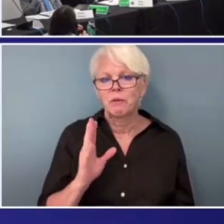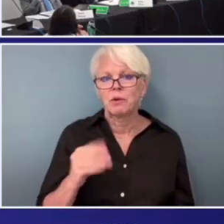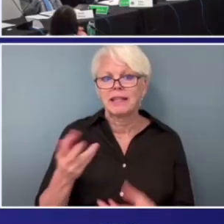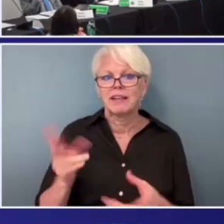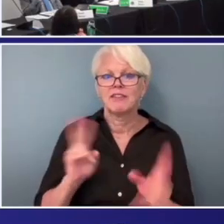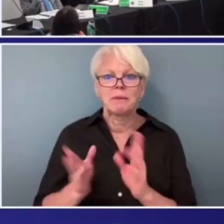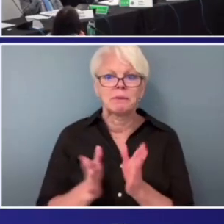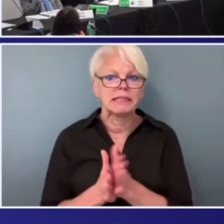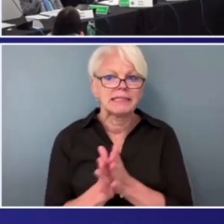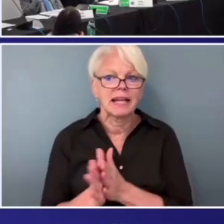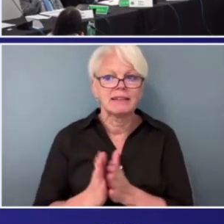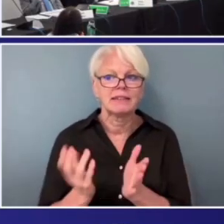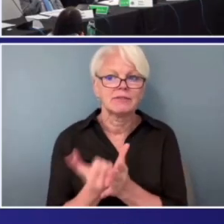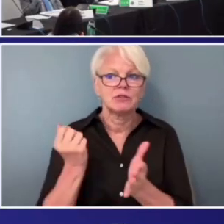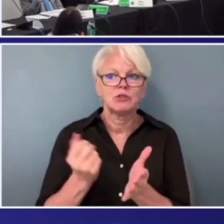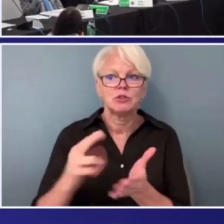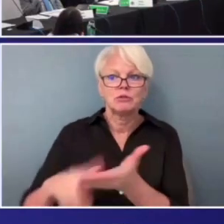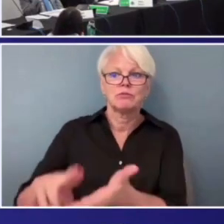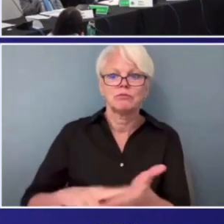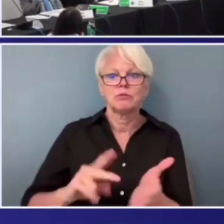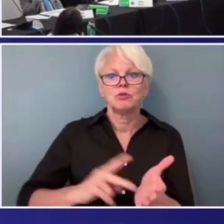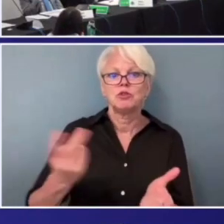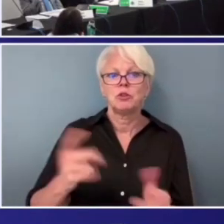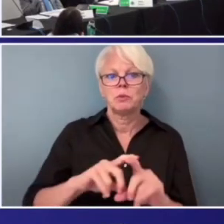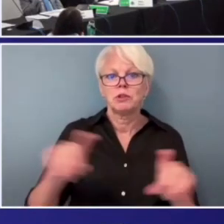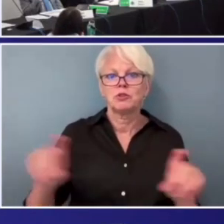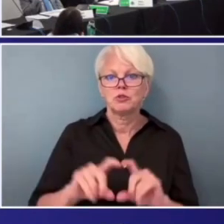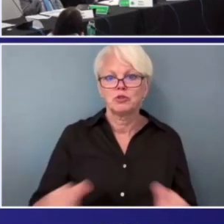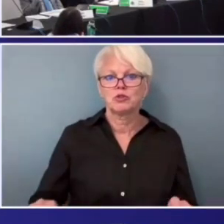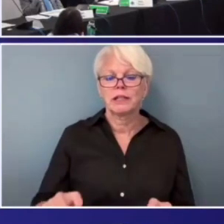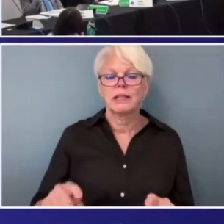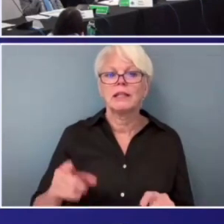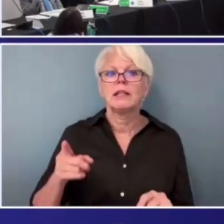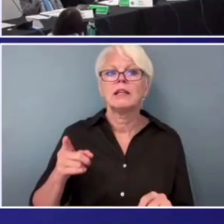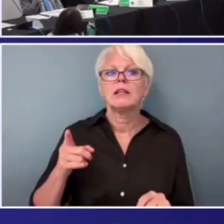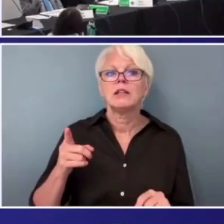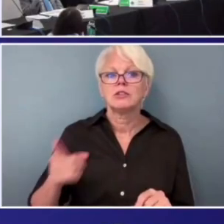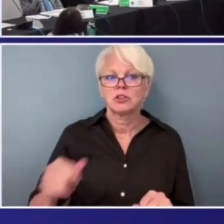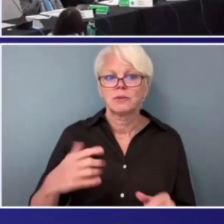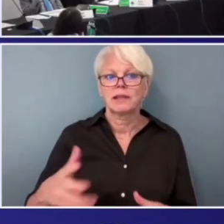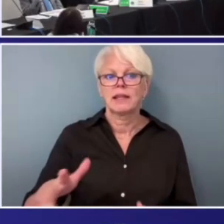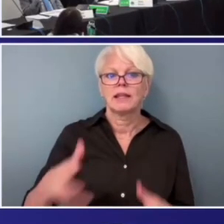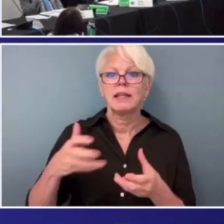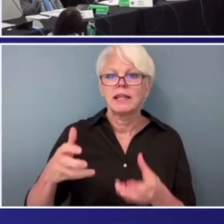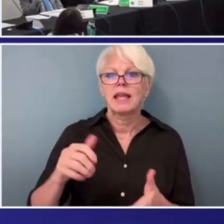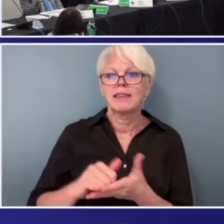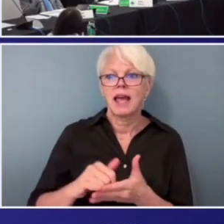in dual degrees in order to get that professional limit. So you would suddenly